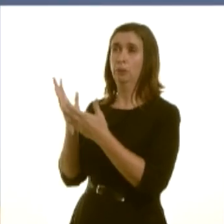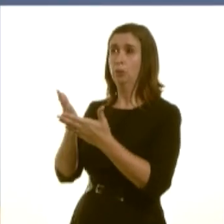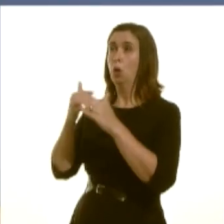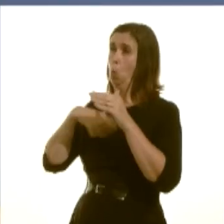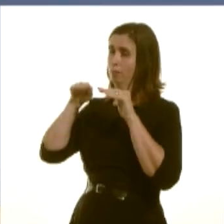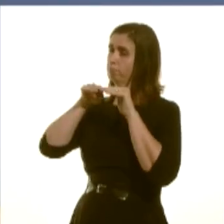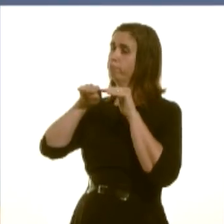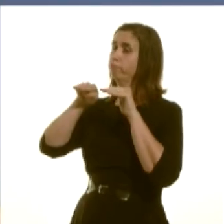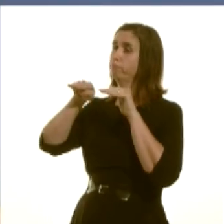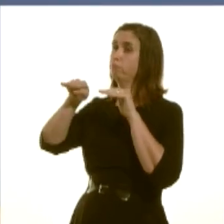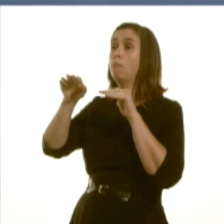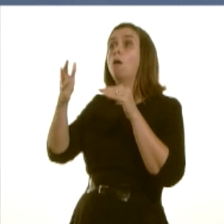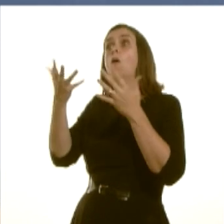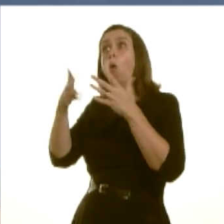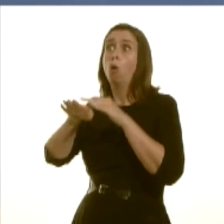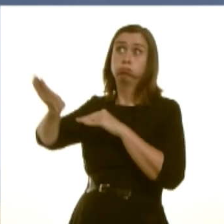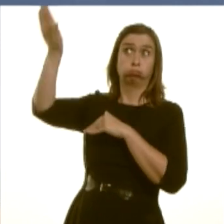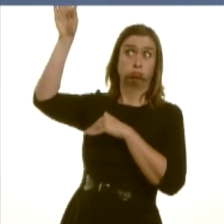that it is now. Carwyn Jones: Many of us who came here in